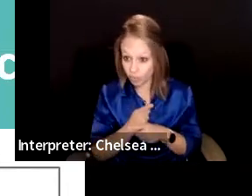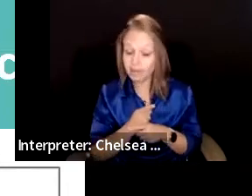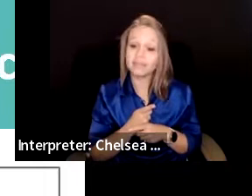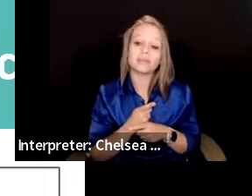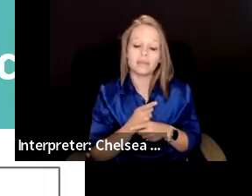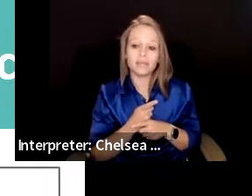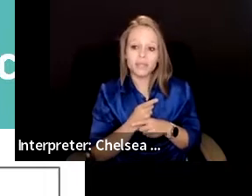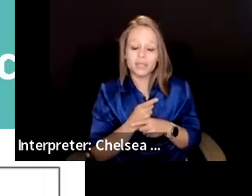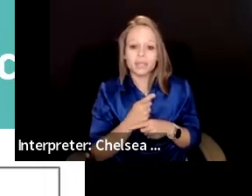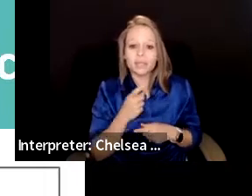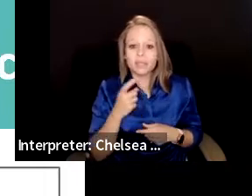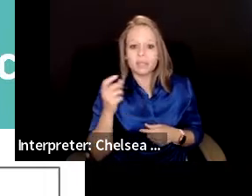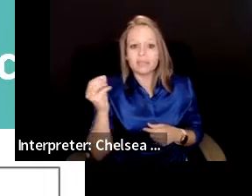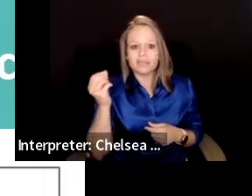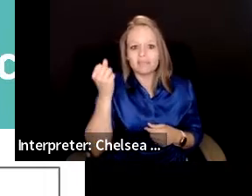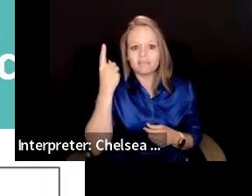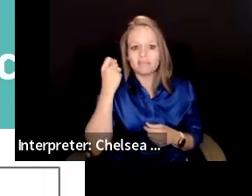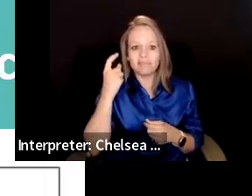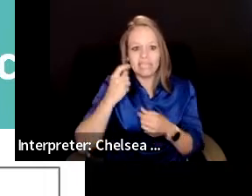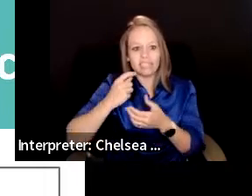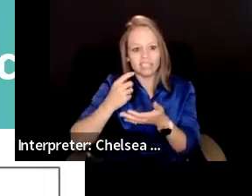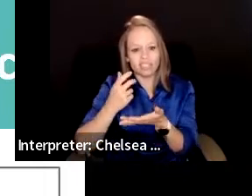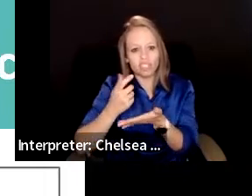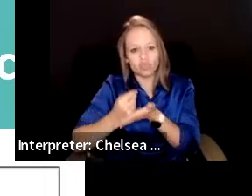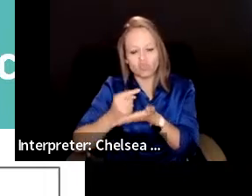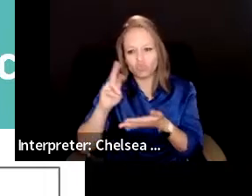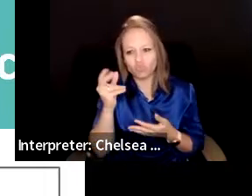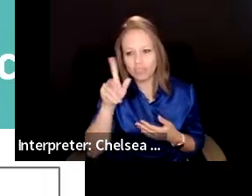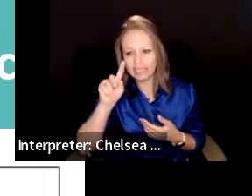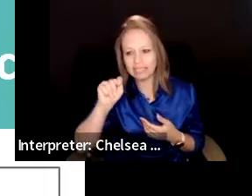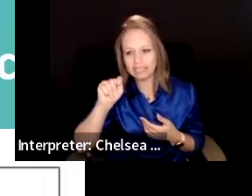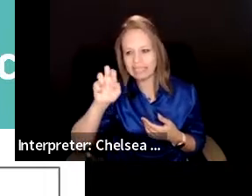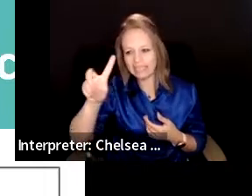or treated as an acute state associated with moral failure and what